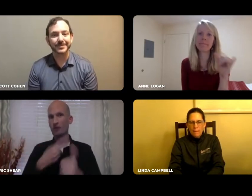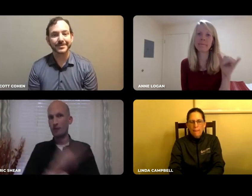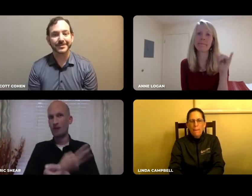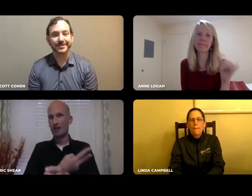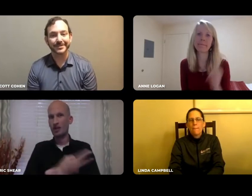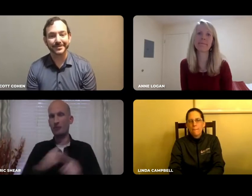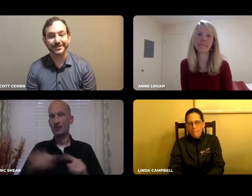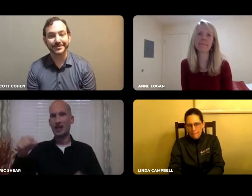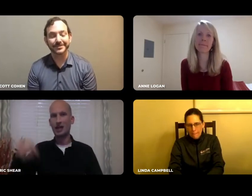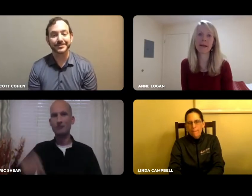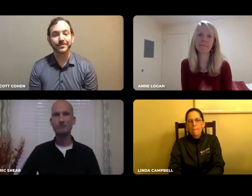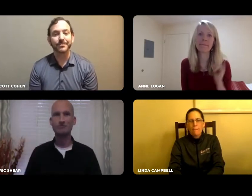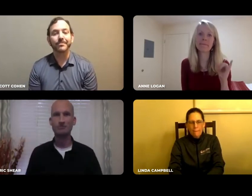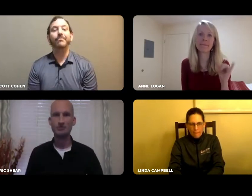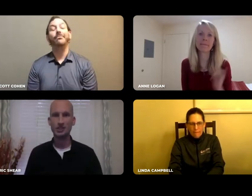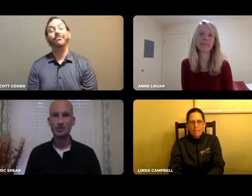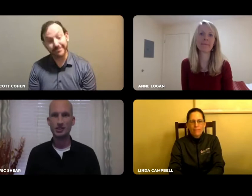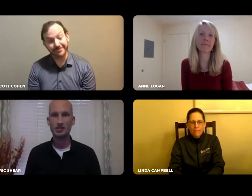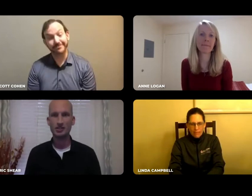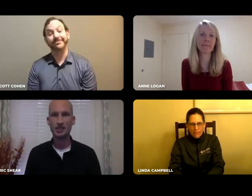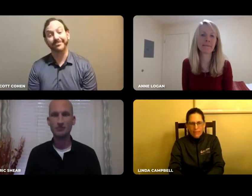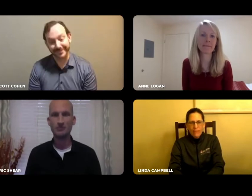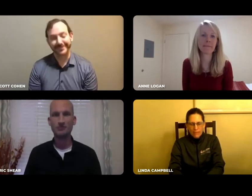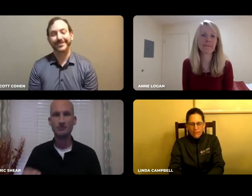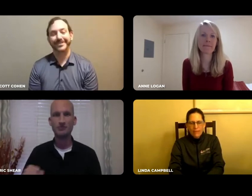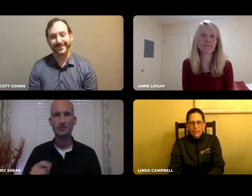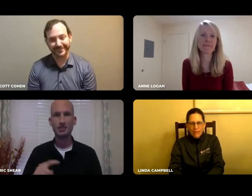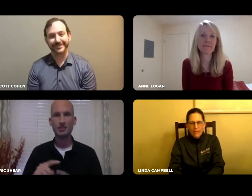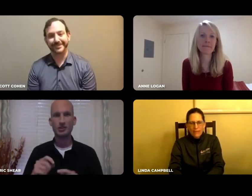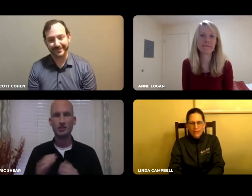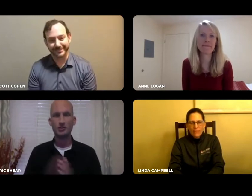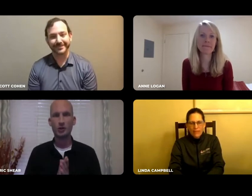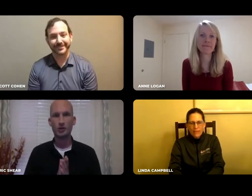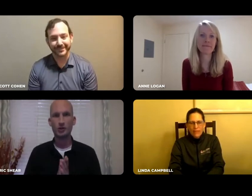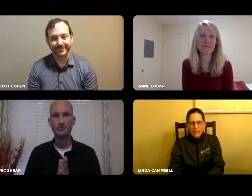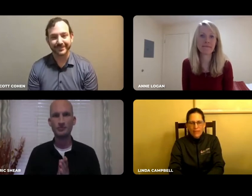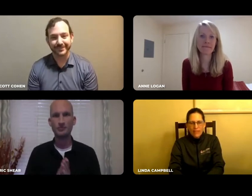Same here.